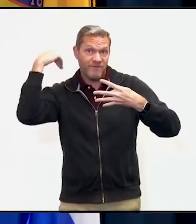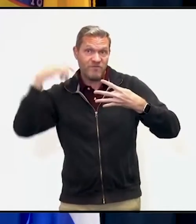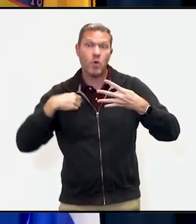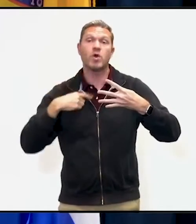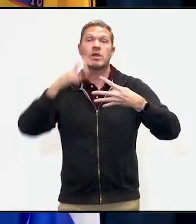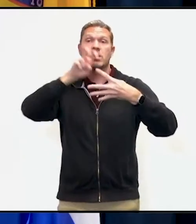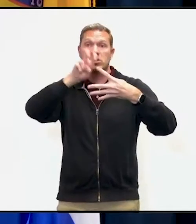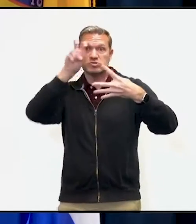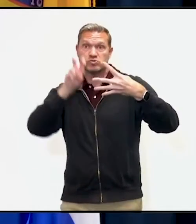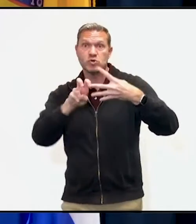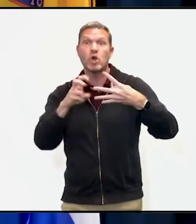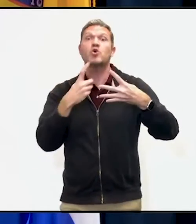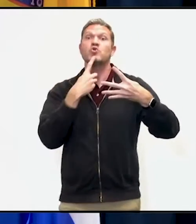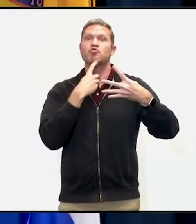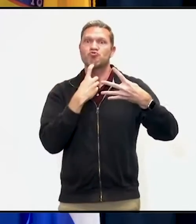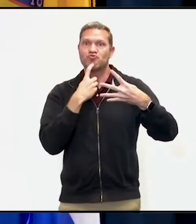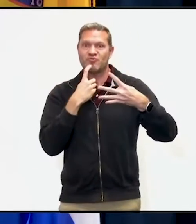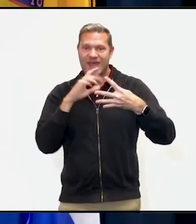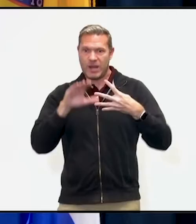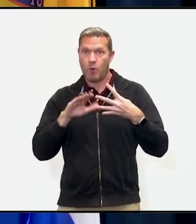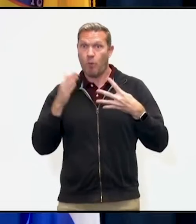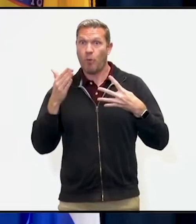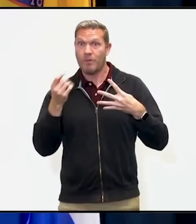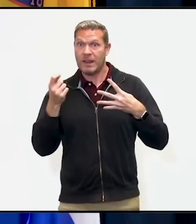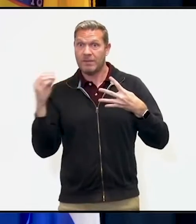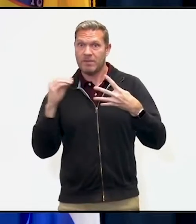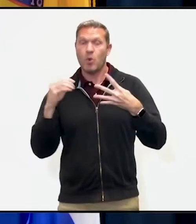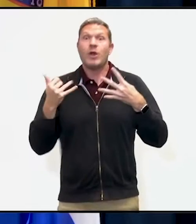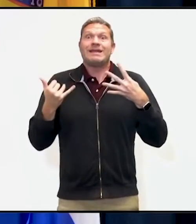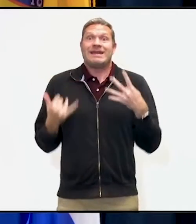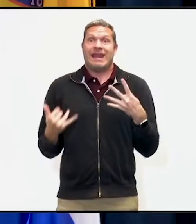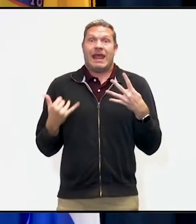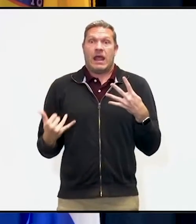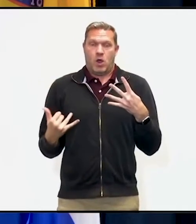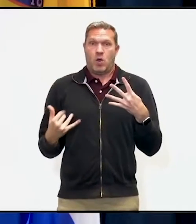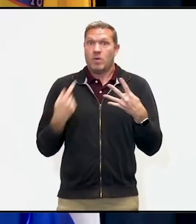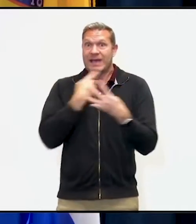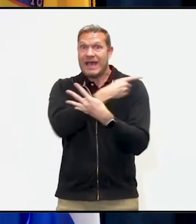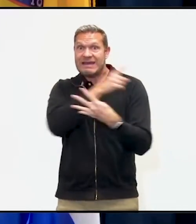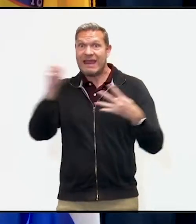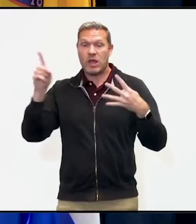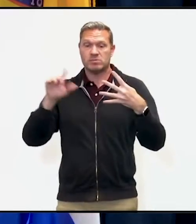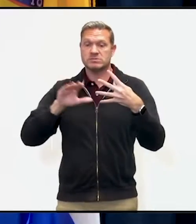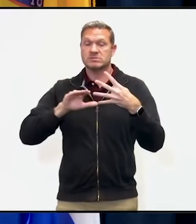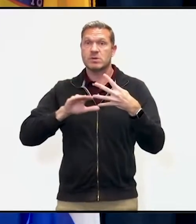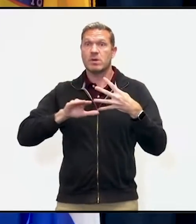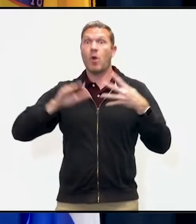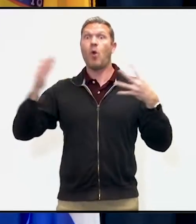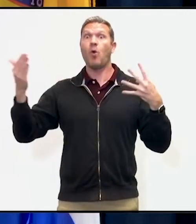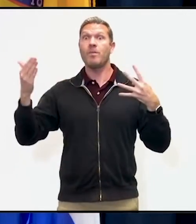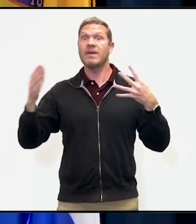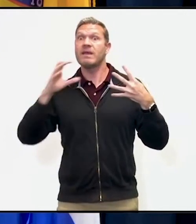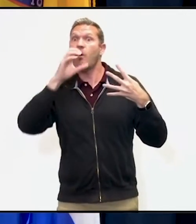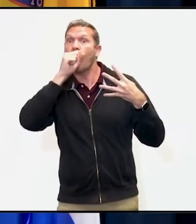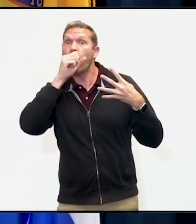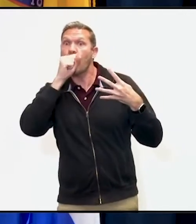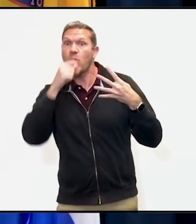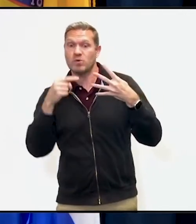and now we're able to move into the orange. The state has made it clear that L.A County which includes us of course has met that criteria